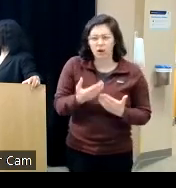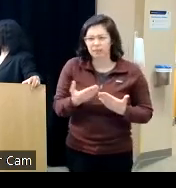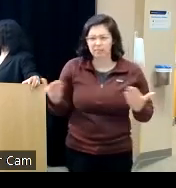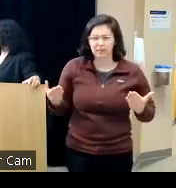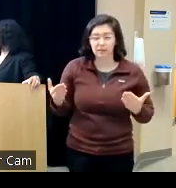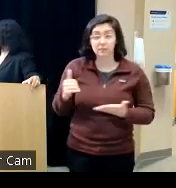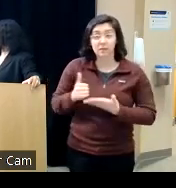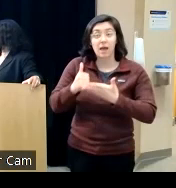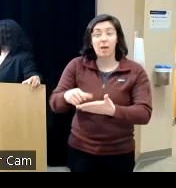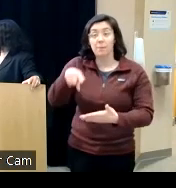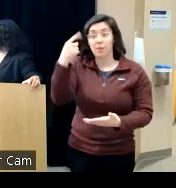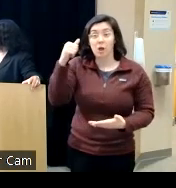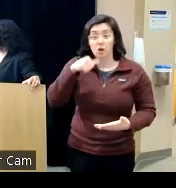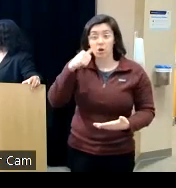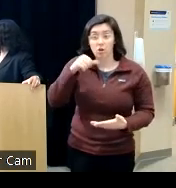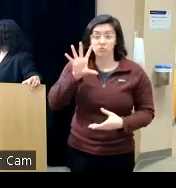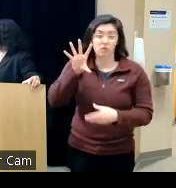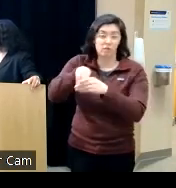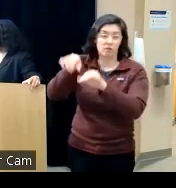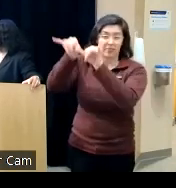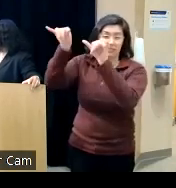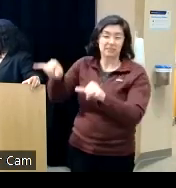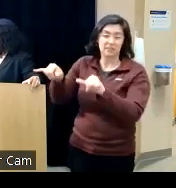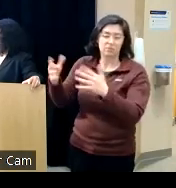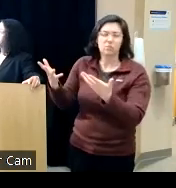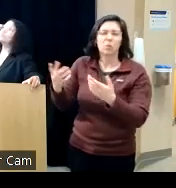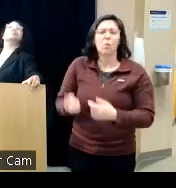to help black girls who have been involved with the system what would that one thing be